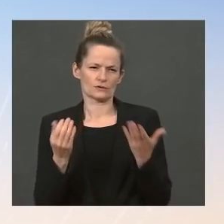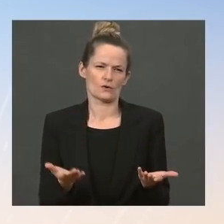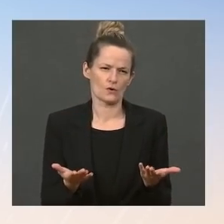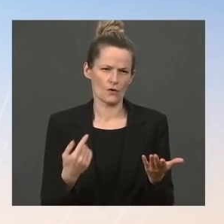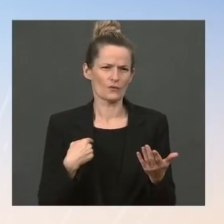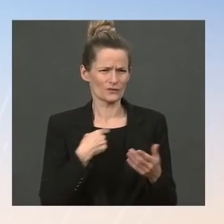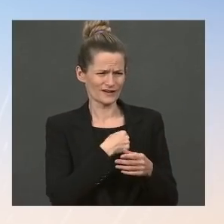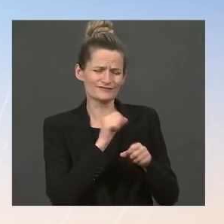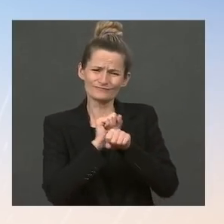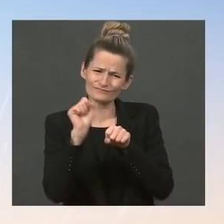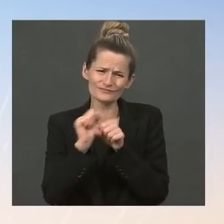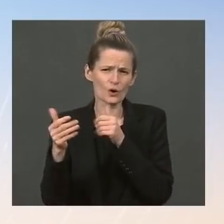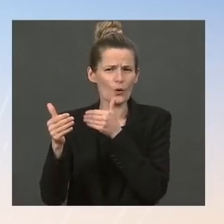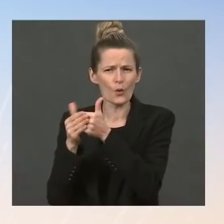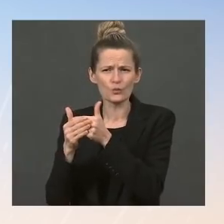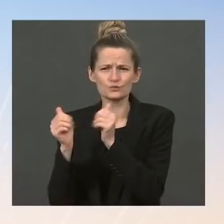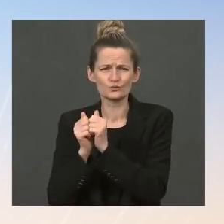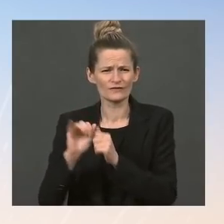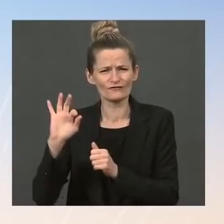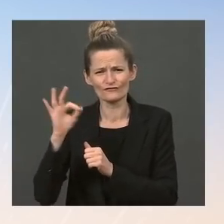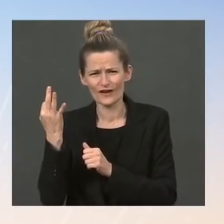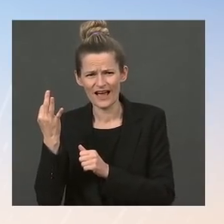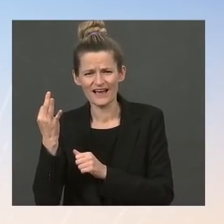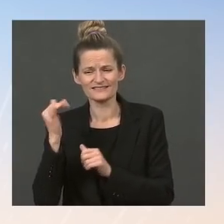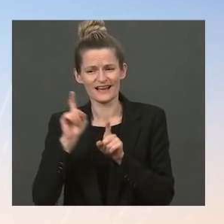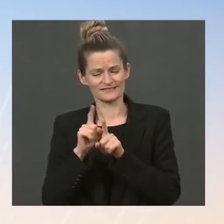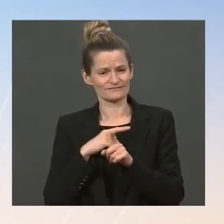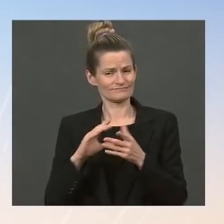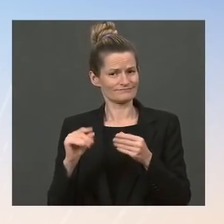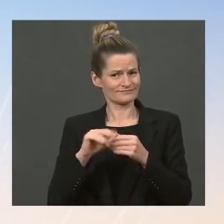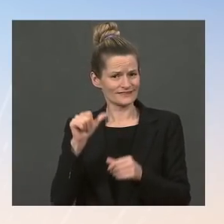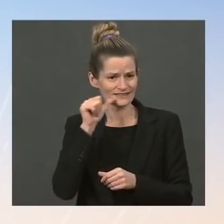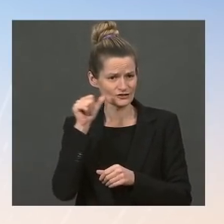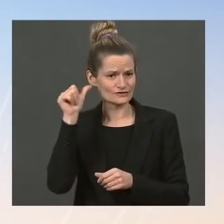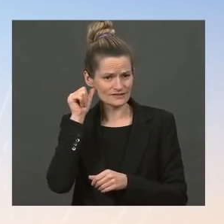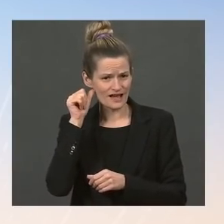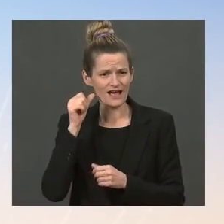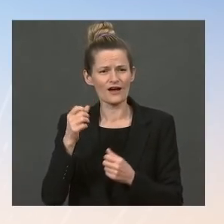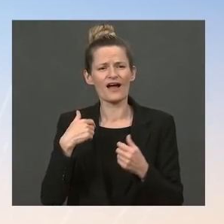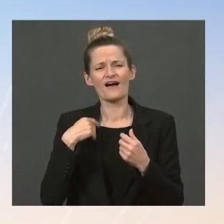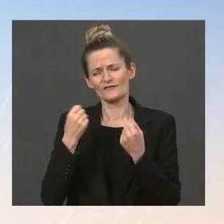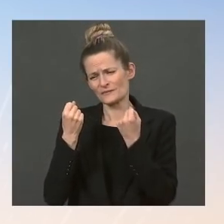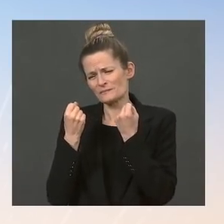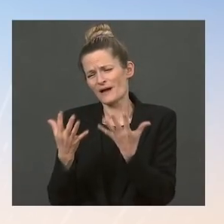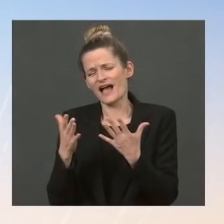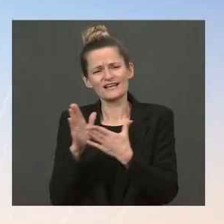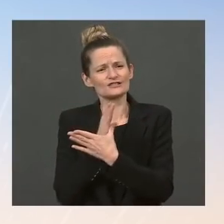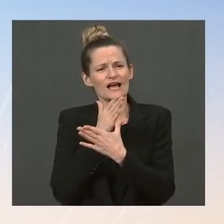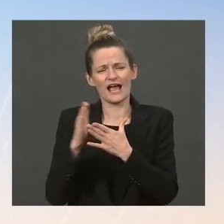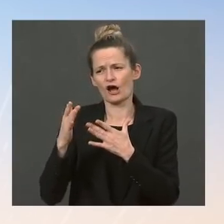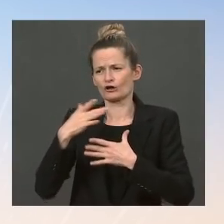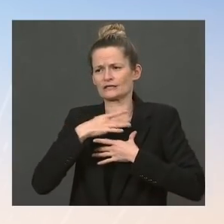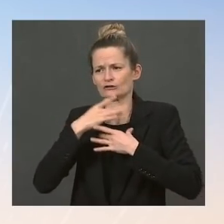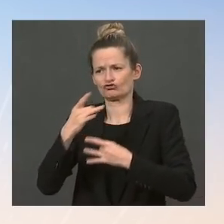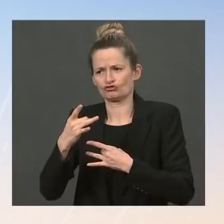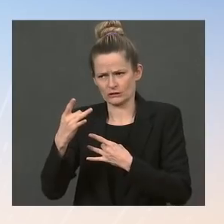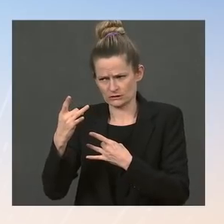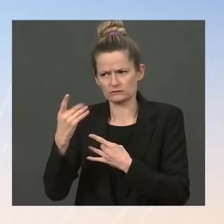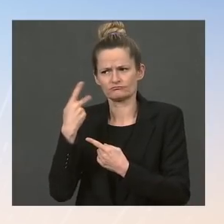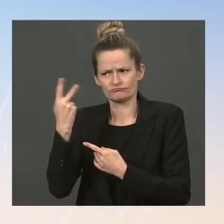we have a range of shared priorities in the Indo-Pacific, and that will certainly continue. We don't see this, from our end, as a regional divide.